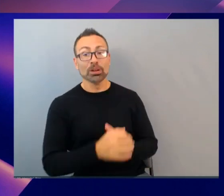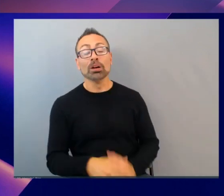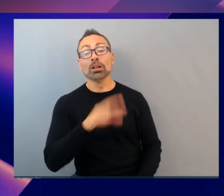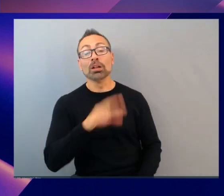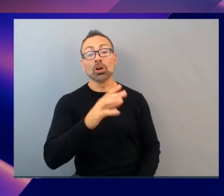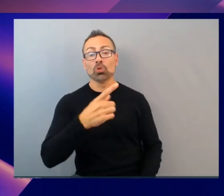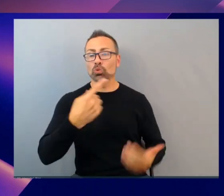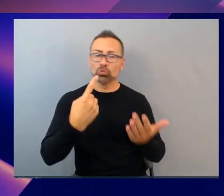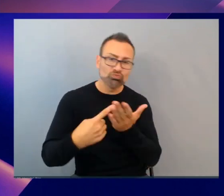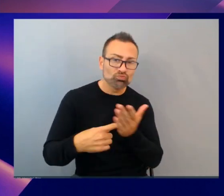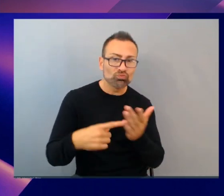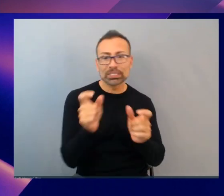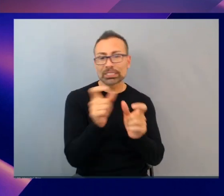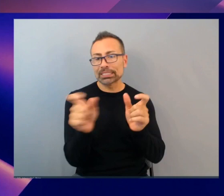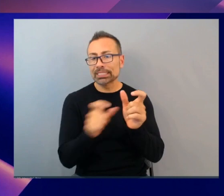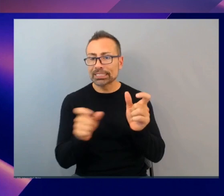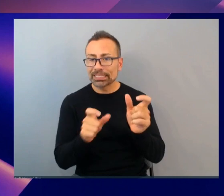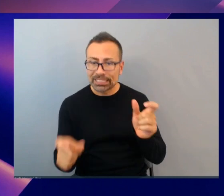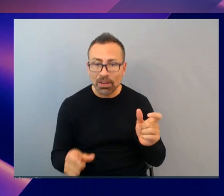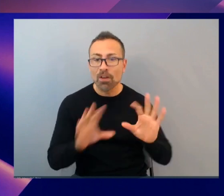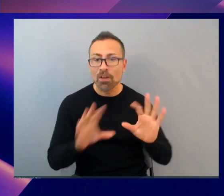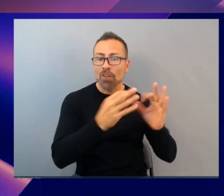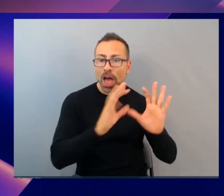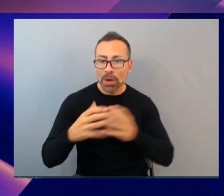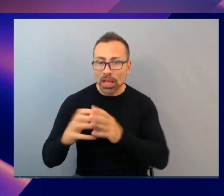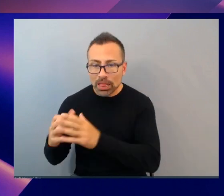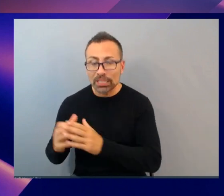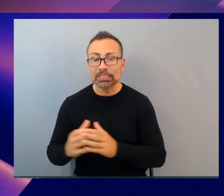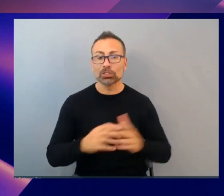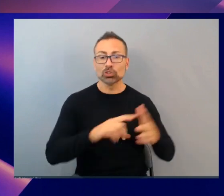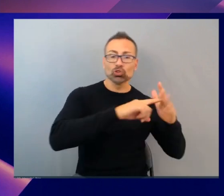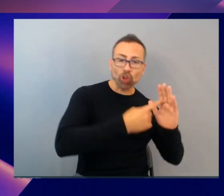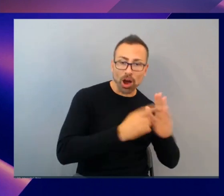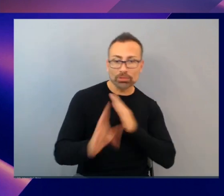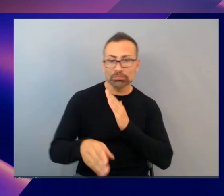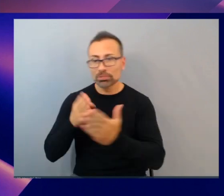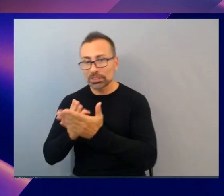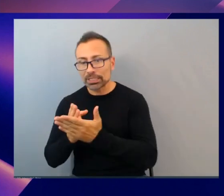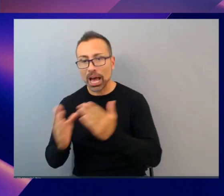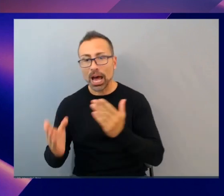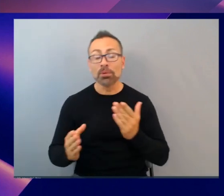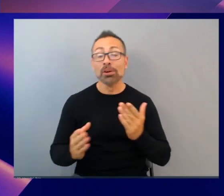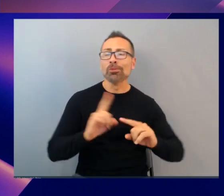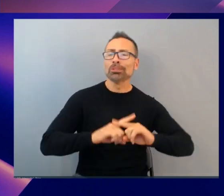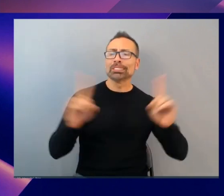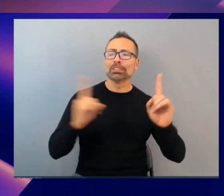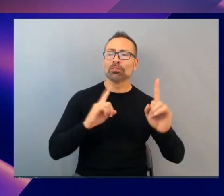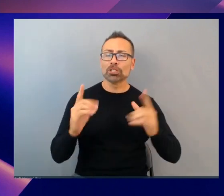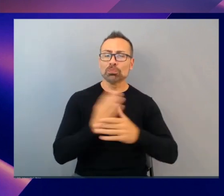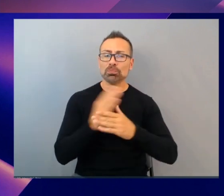stopping an instance, starting an instance, what's the difference between an instance that is hibernating, an instance that is stopped. Ah. - And we all did that